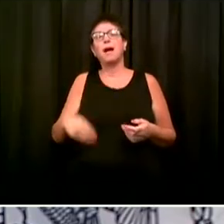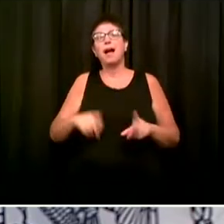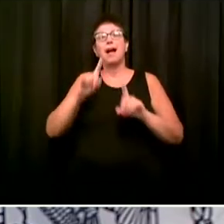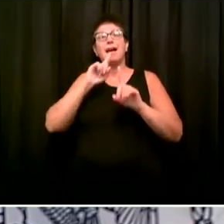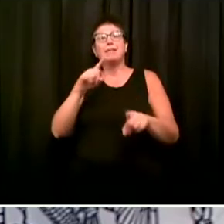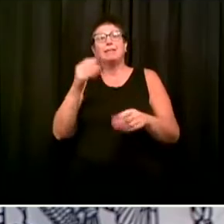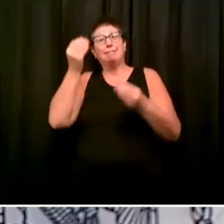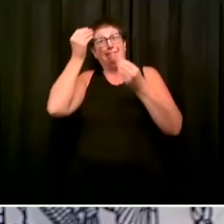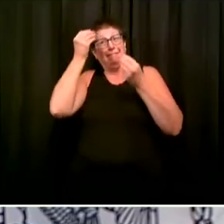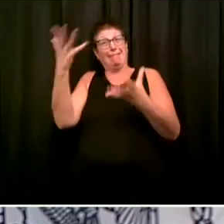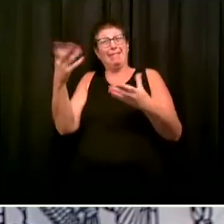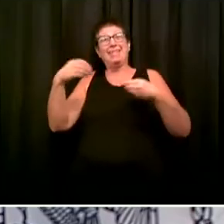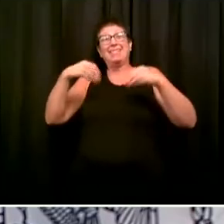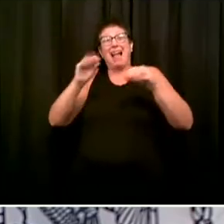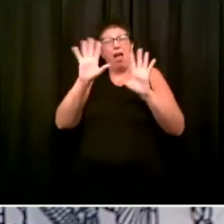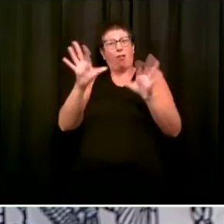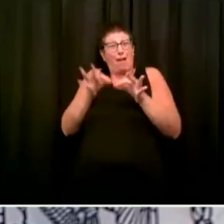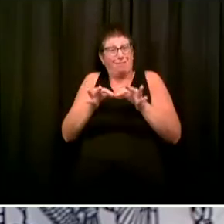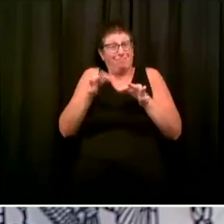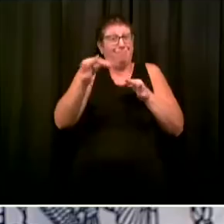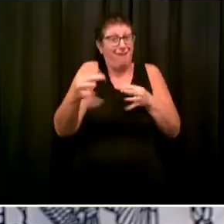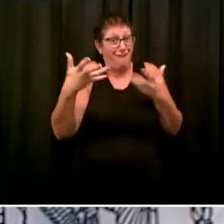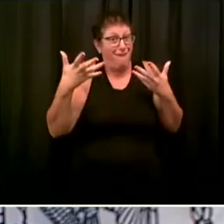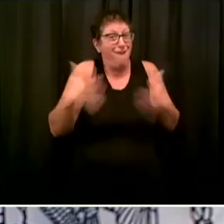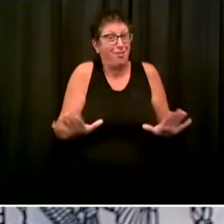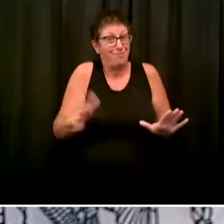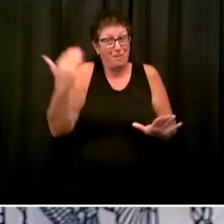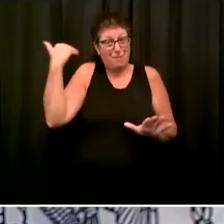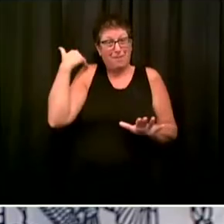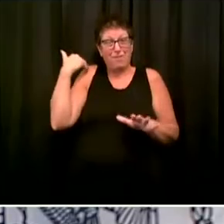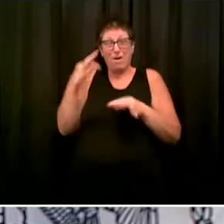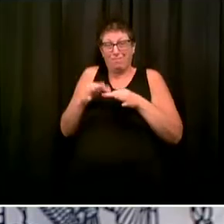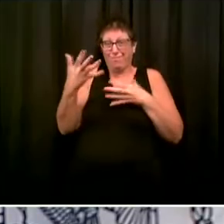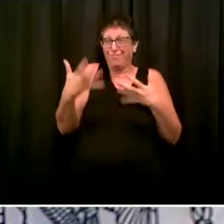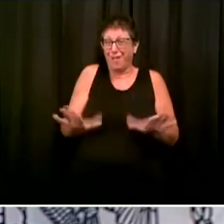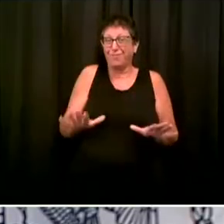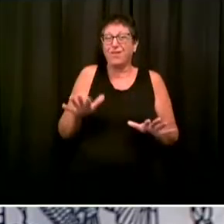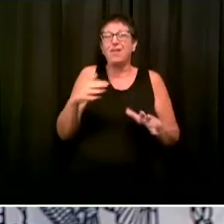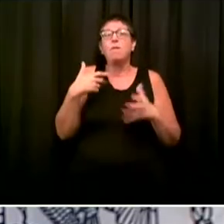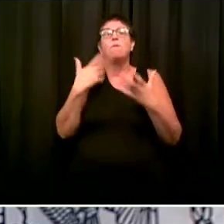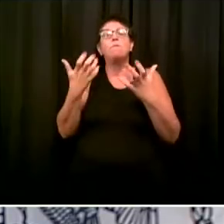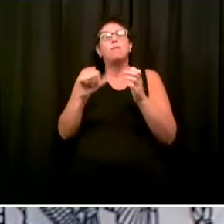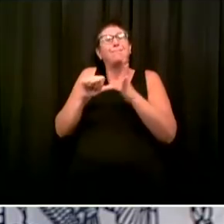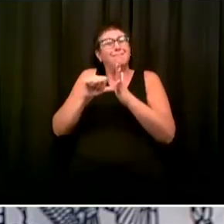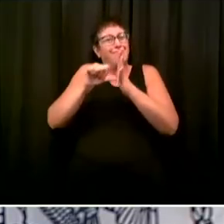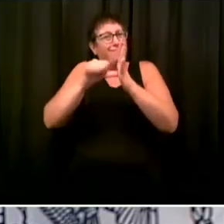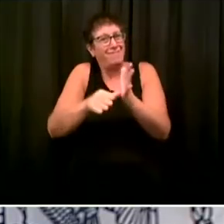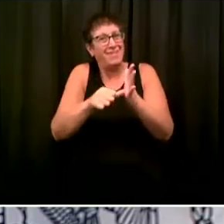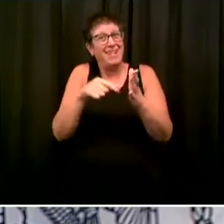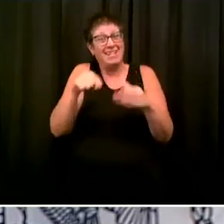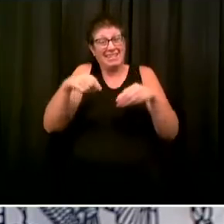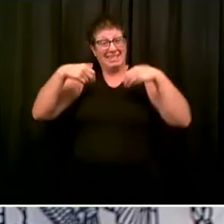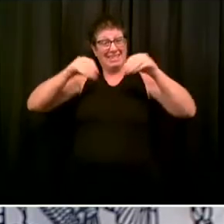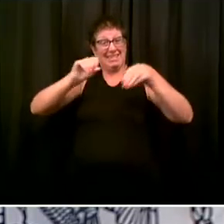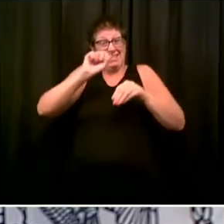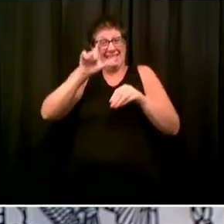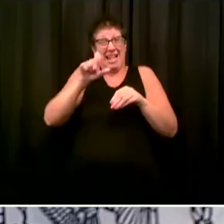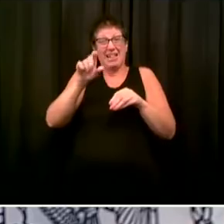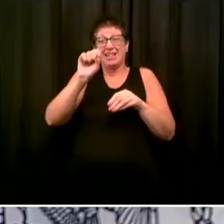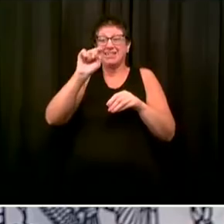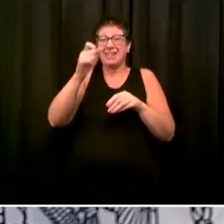AT THIS TIME THE SALE IS